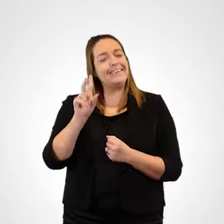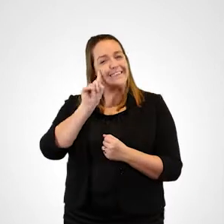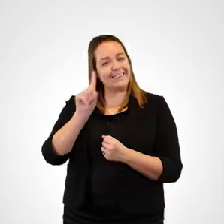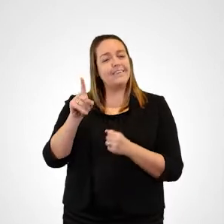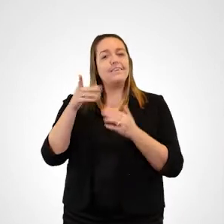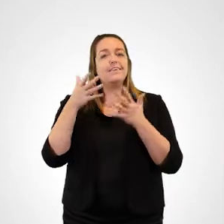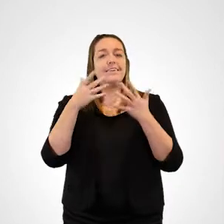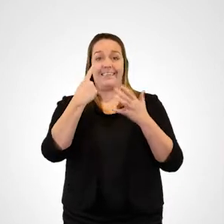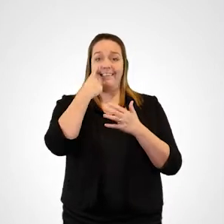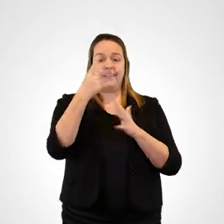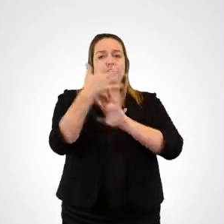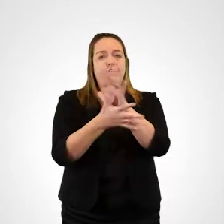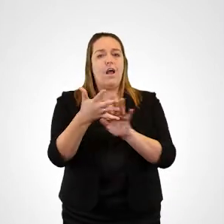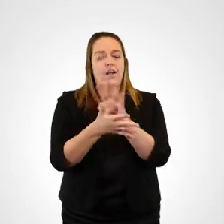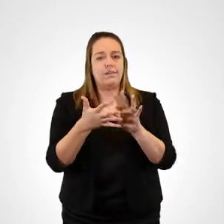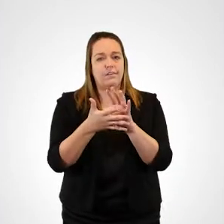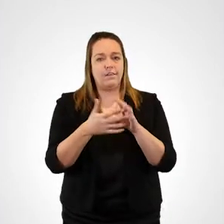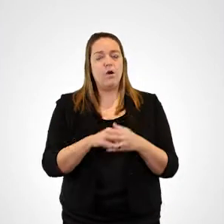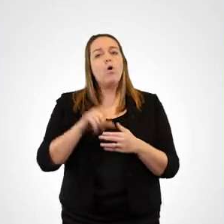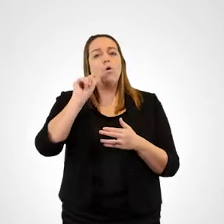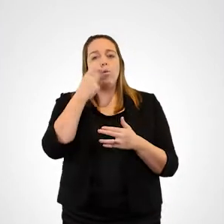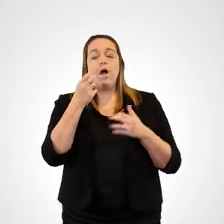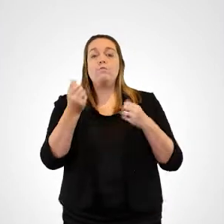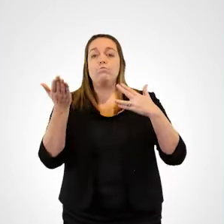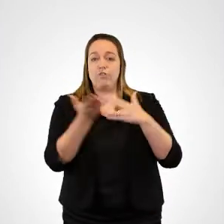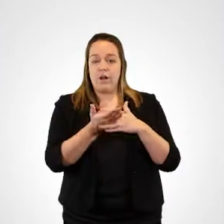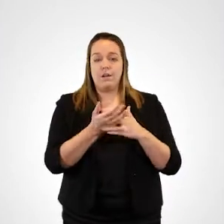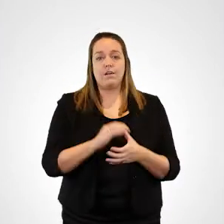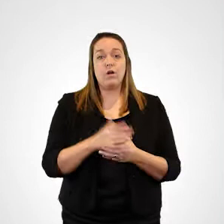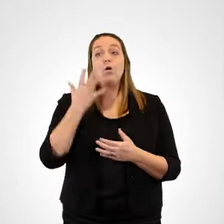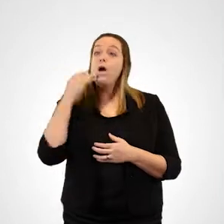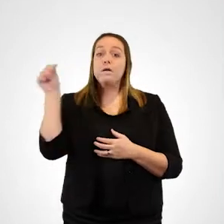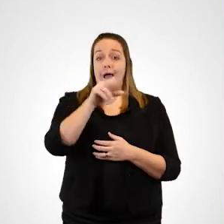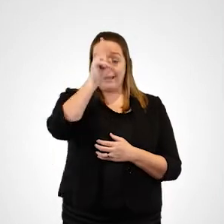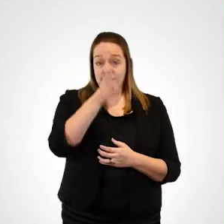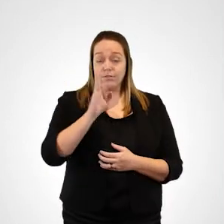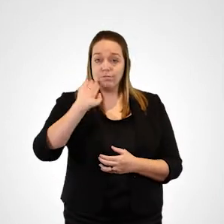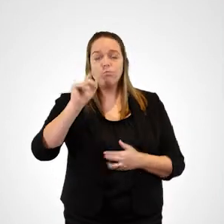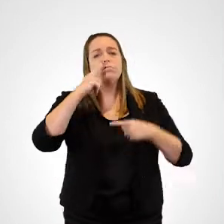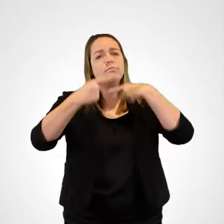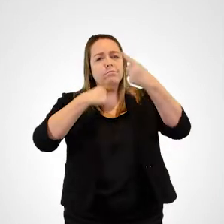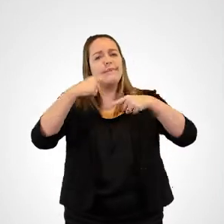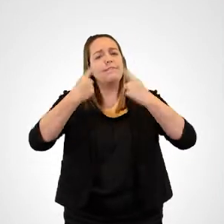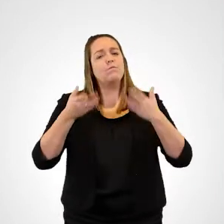sign in action, we're going to take a break here and when we come back we'll be talking about another way to access English visually